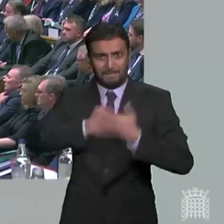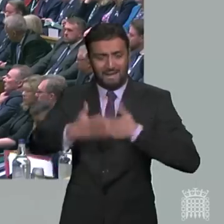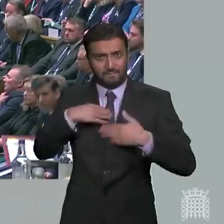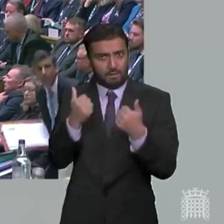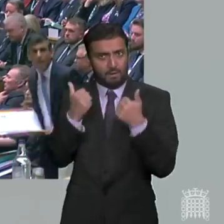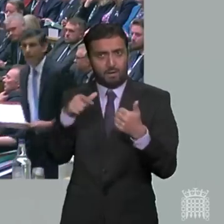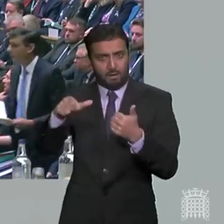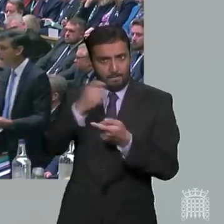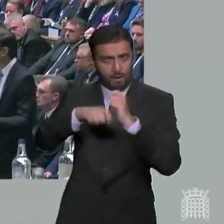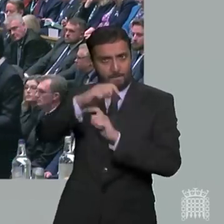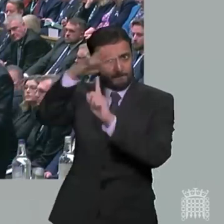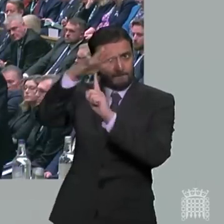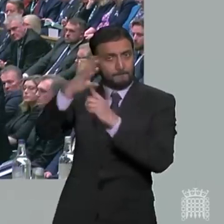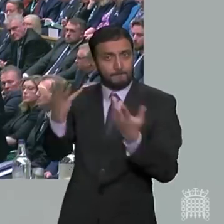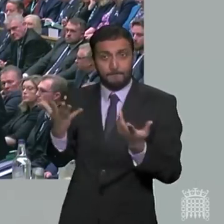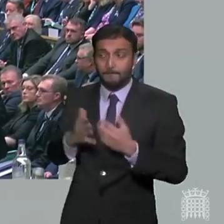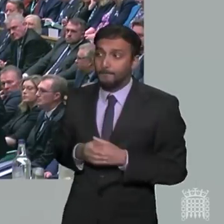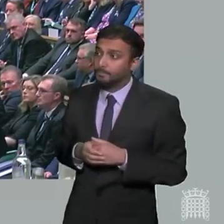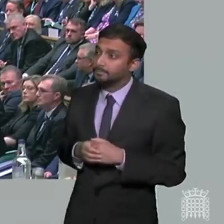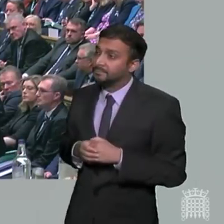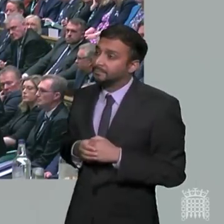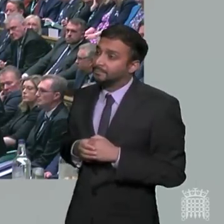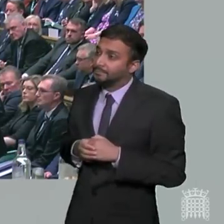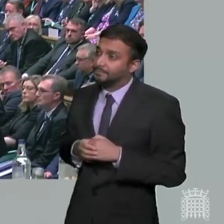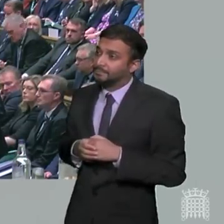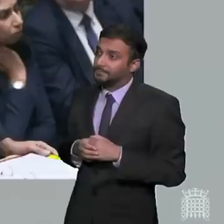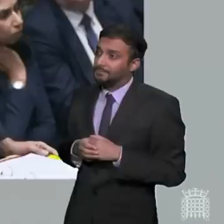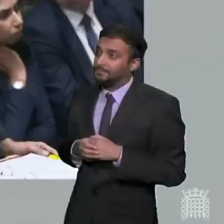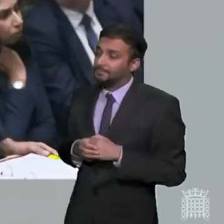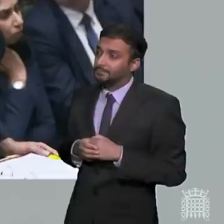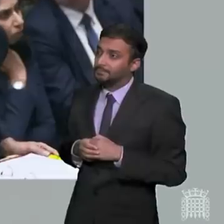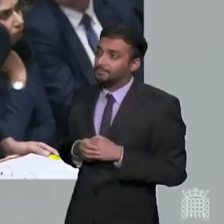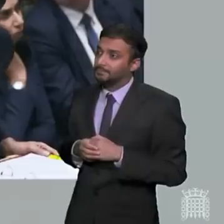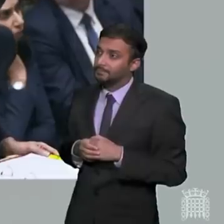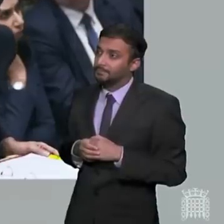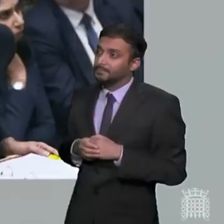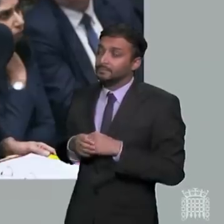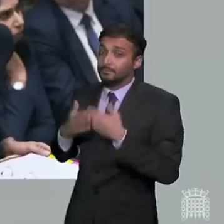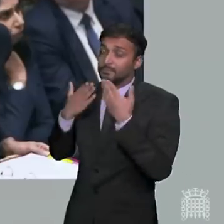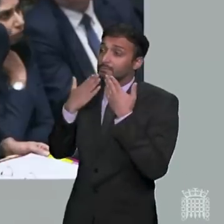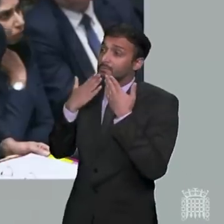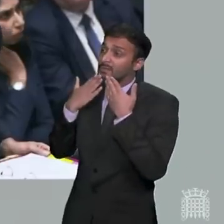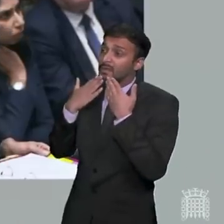The Prime Minister I thank my hon. Friend for his comprehensive and thoughtful suggestions.